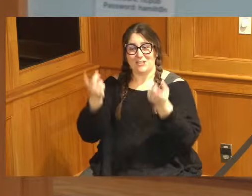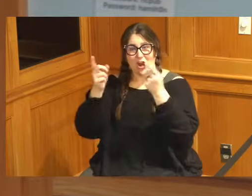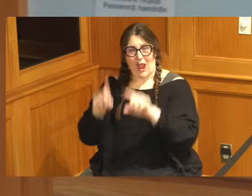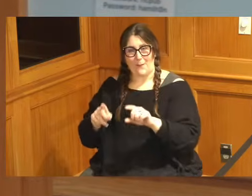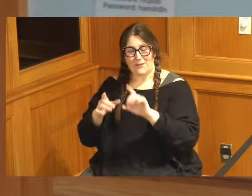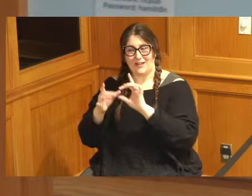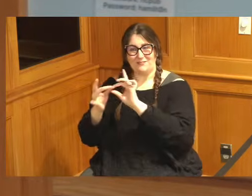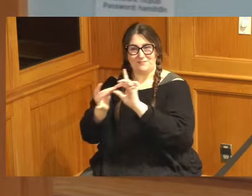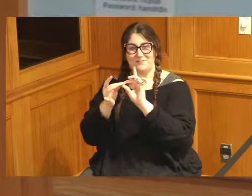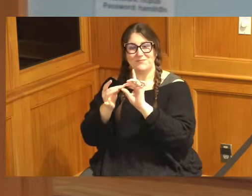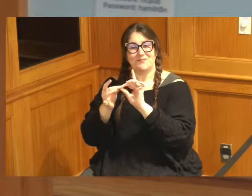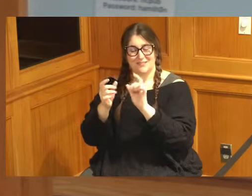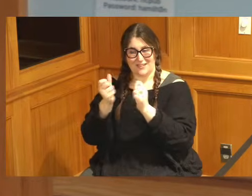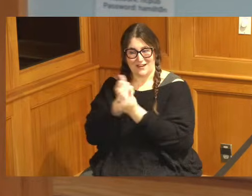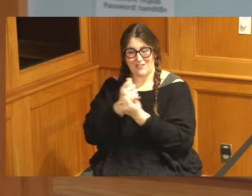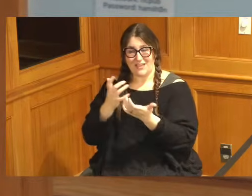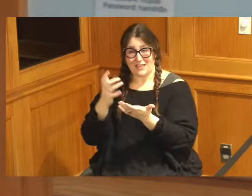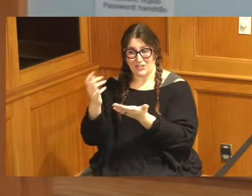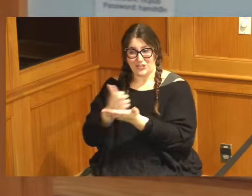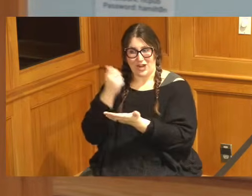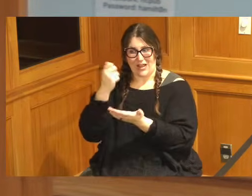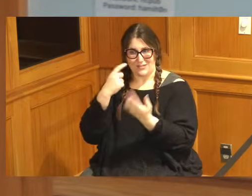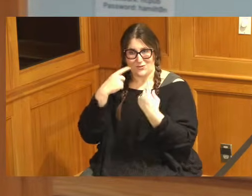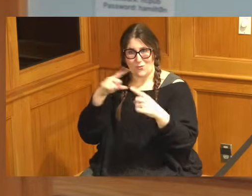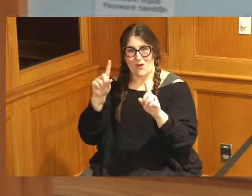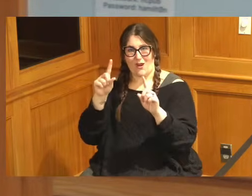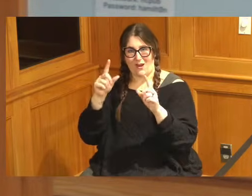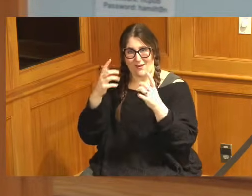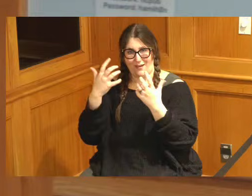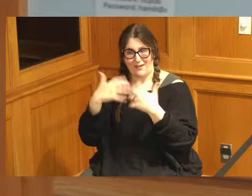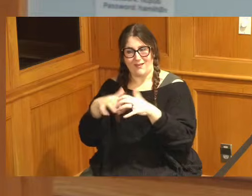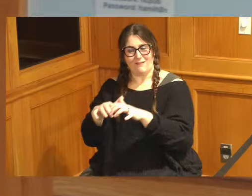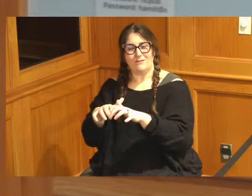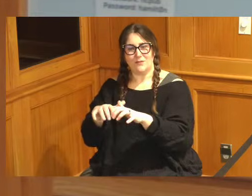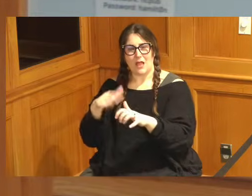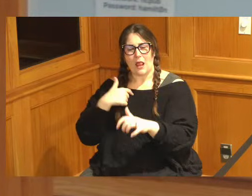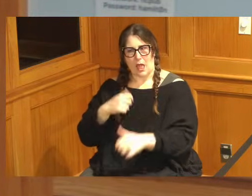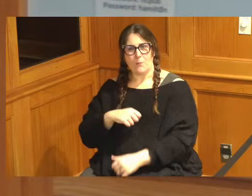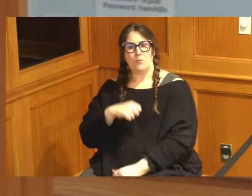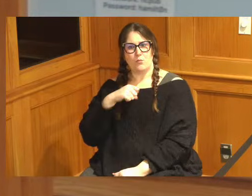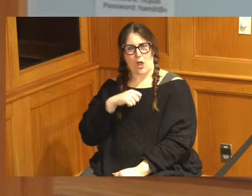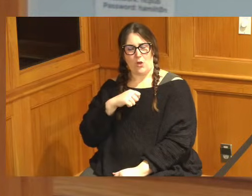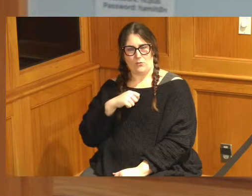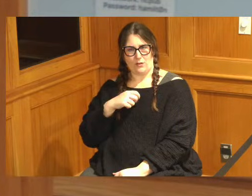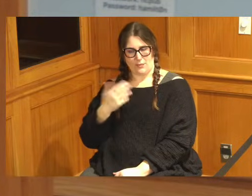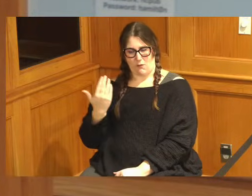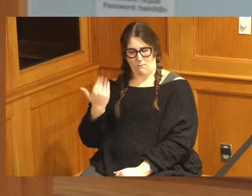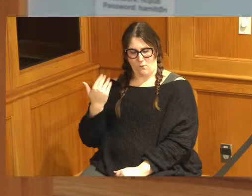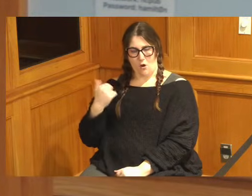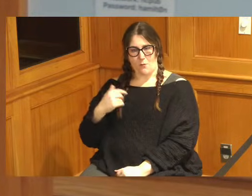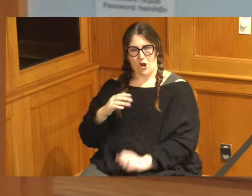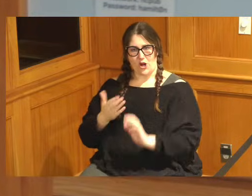of working together and I'm really really really proud as a former city employee myself of how much